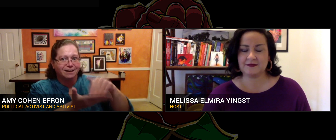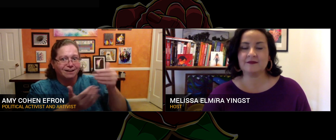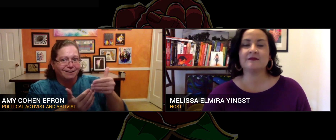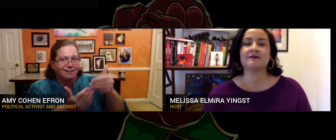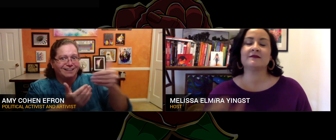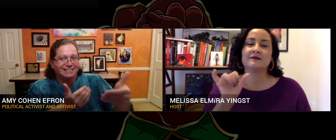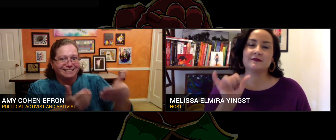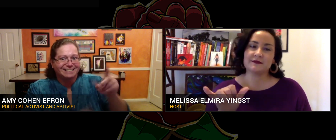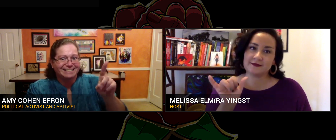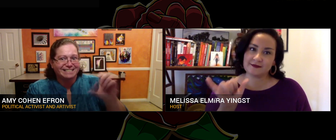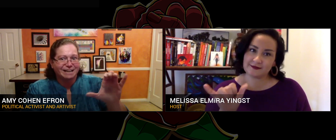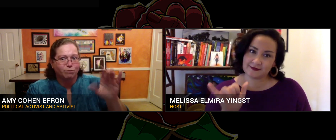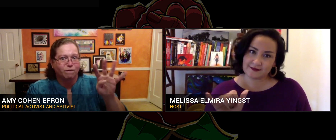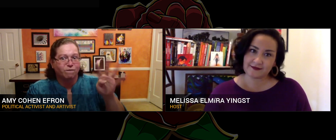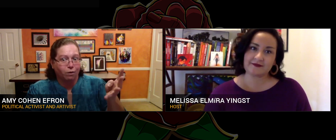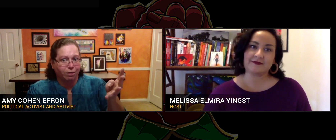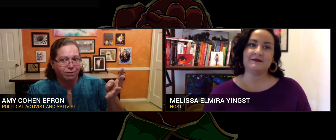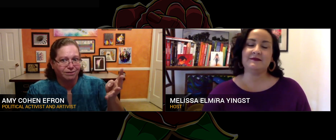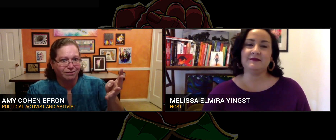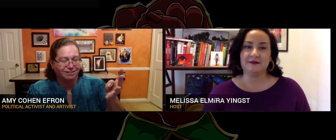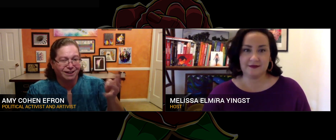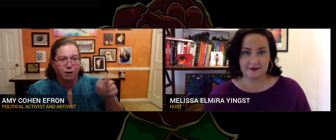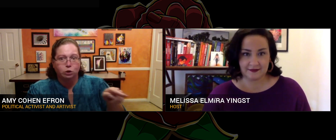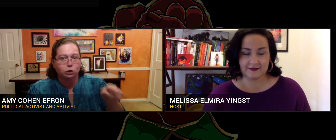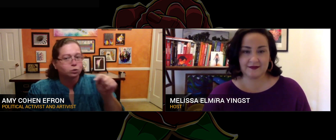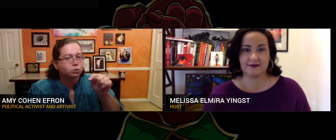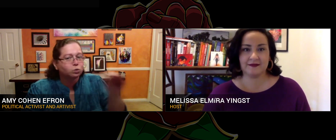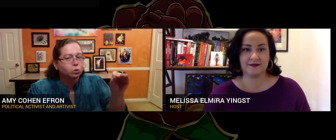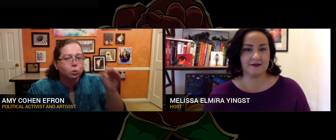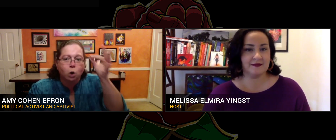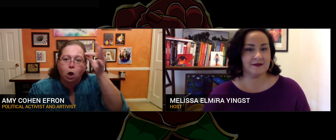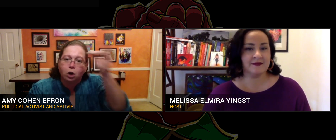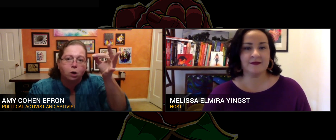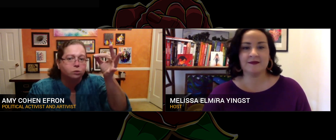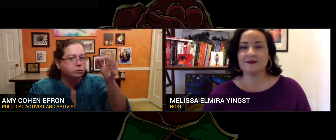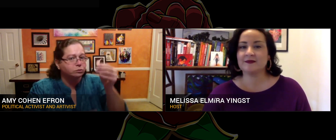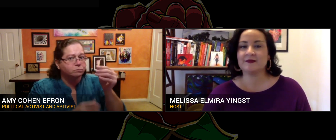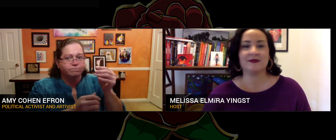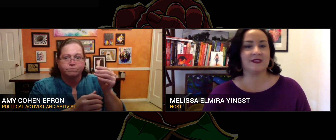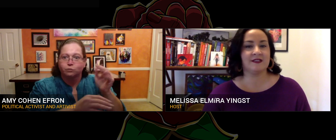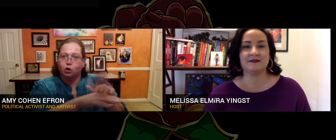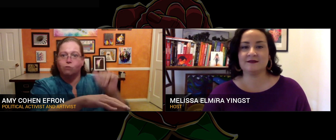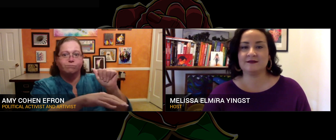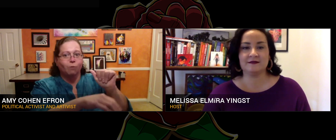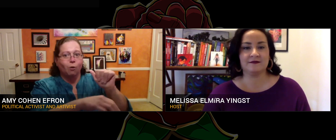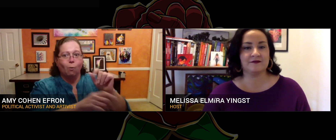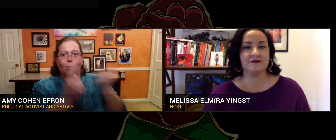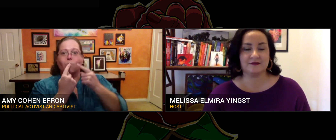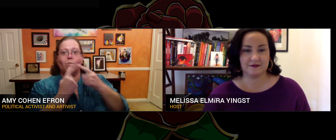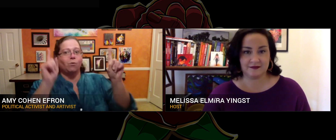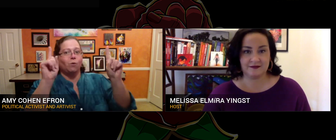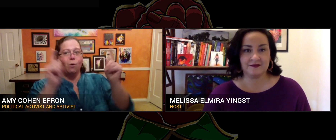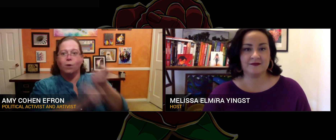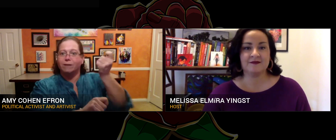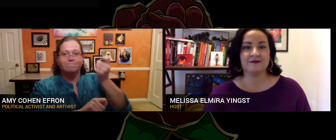will be a vote again, which will be on December 4th. Ohh, I see. The race was too close.